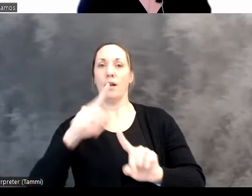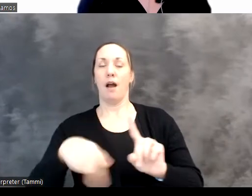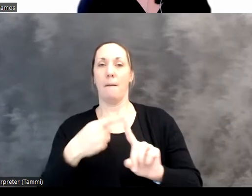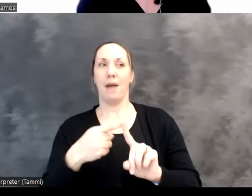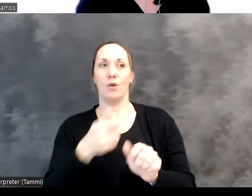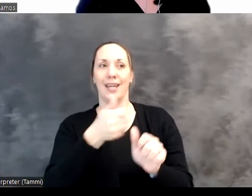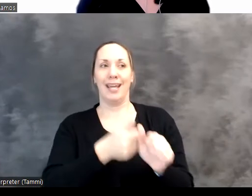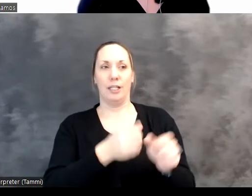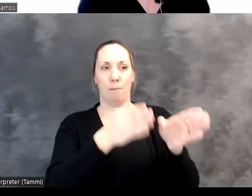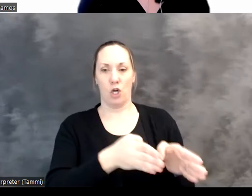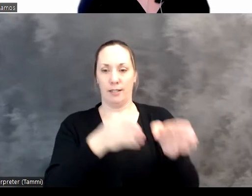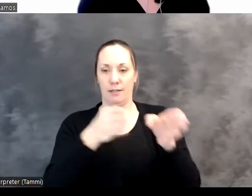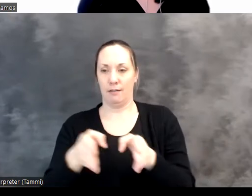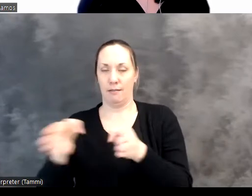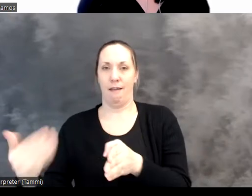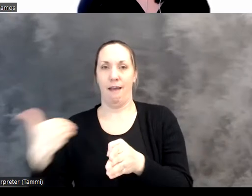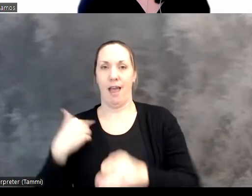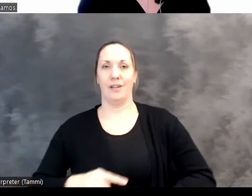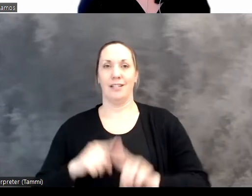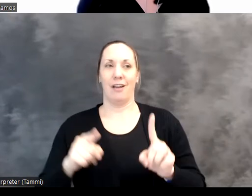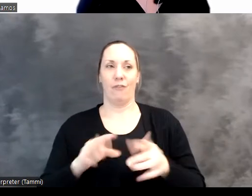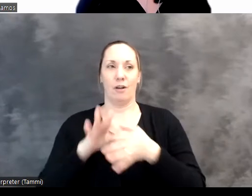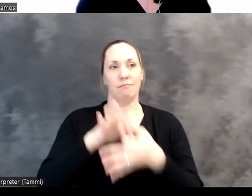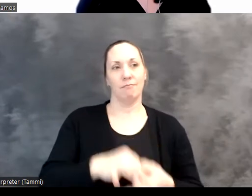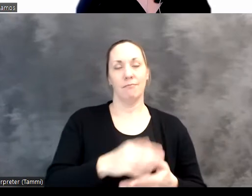One of the things I was thinking about as you were talking, this really